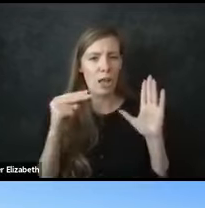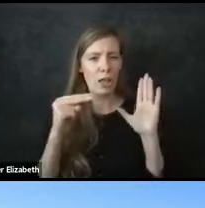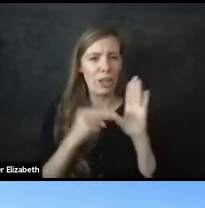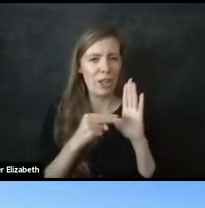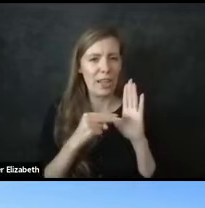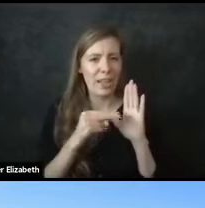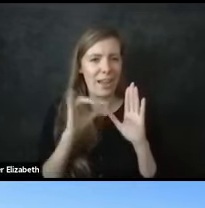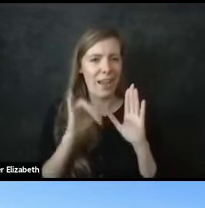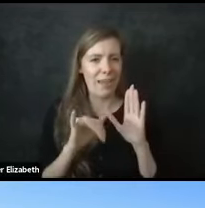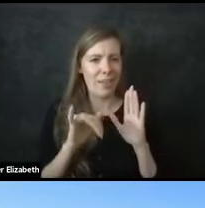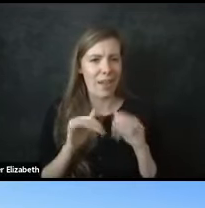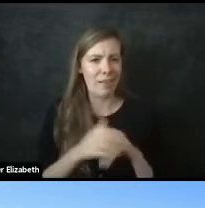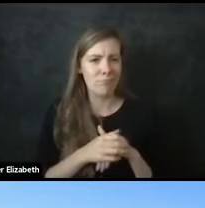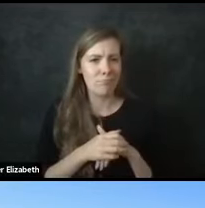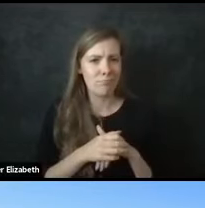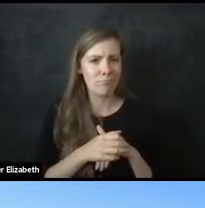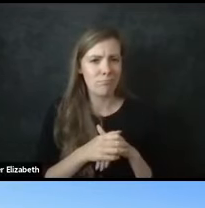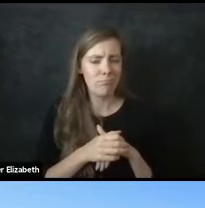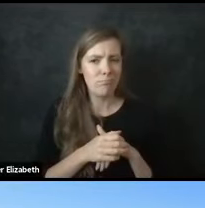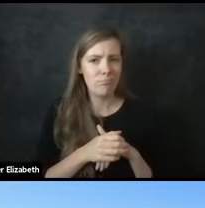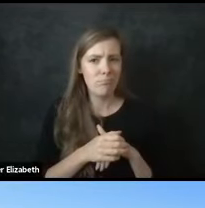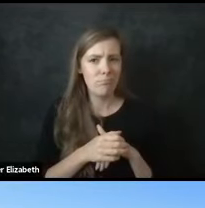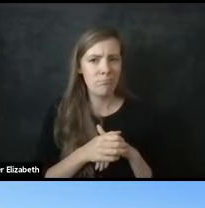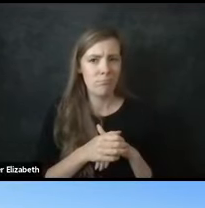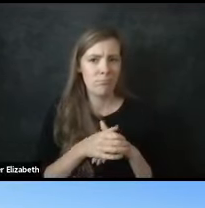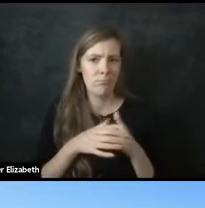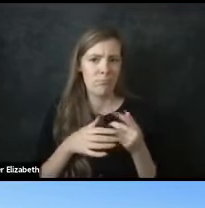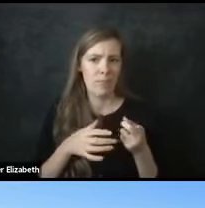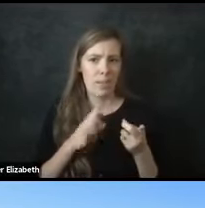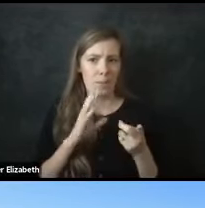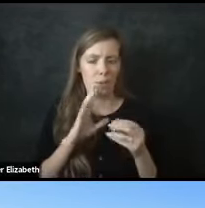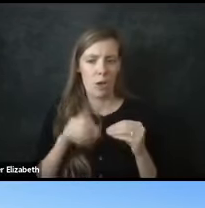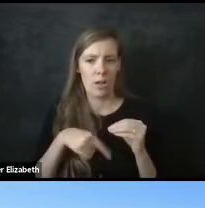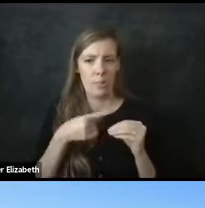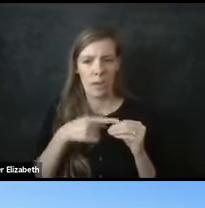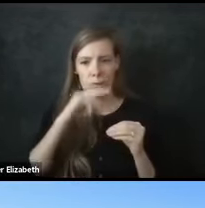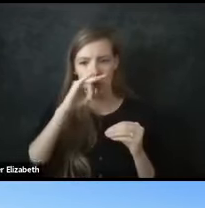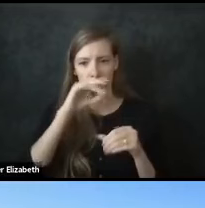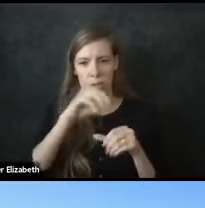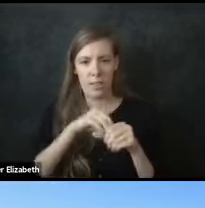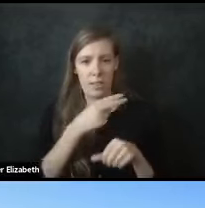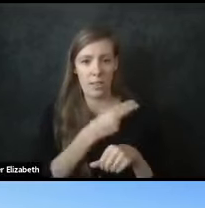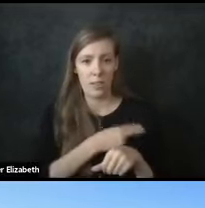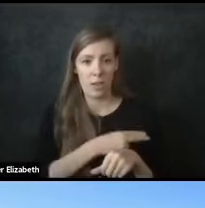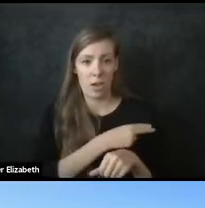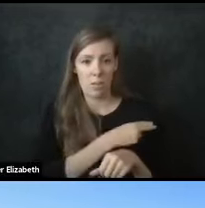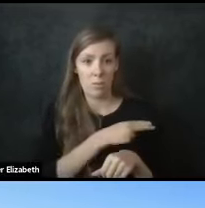these other information that you just put up about pediatric hospitalization. Those are real numbers.